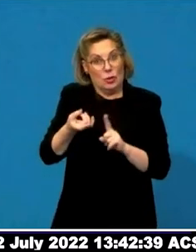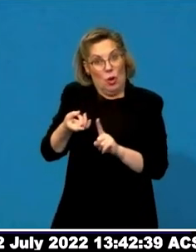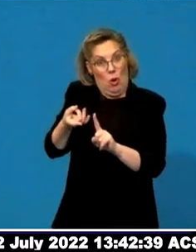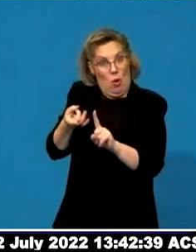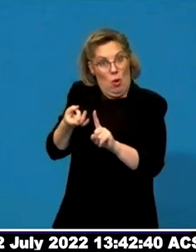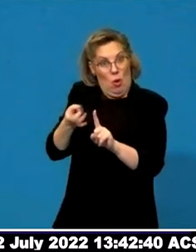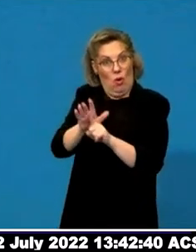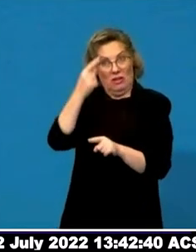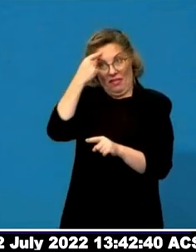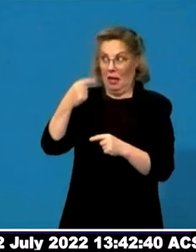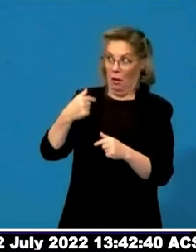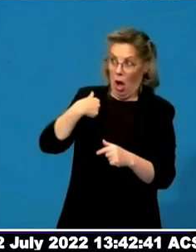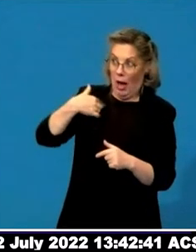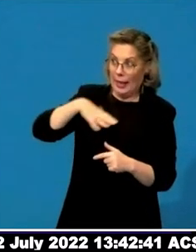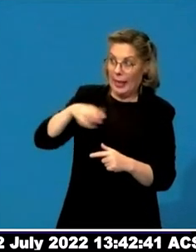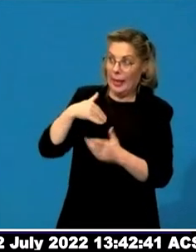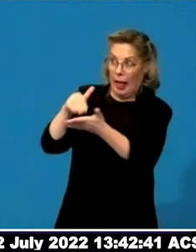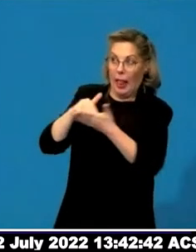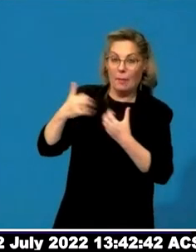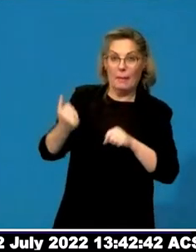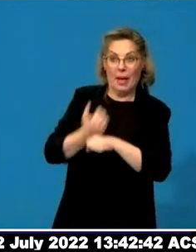She's quite happy about the decisions she makes herself.